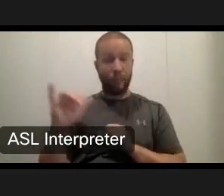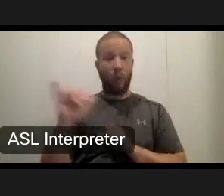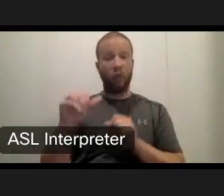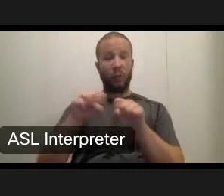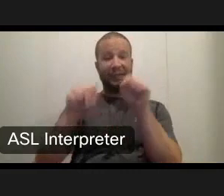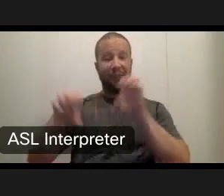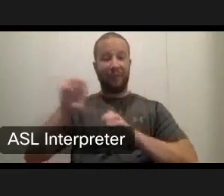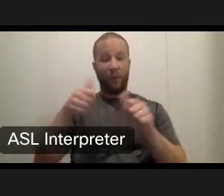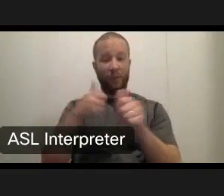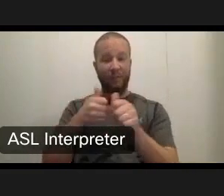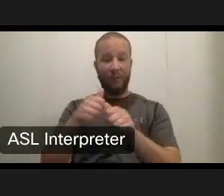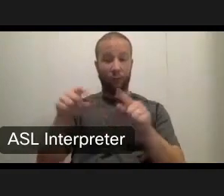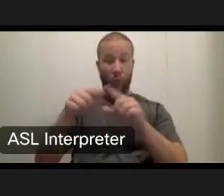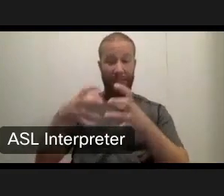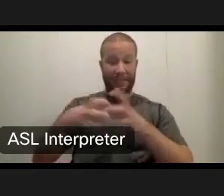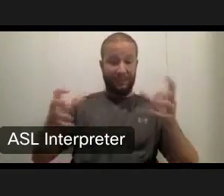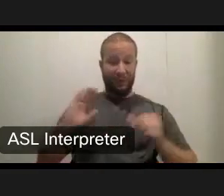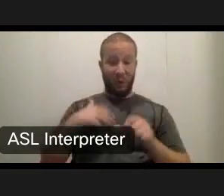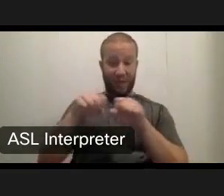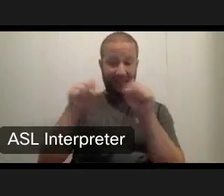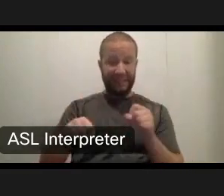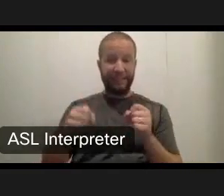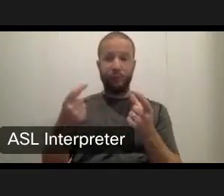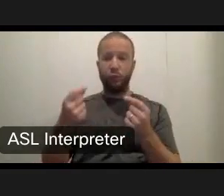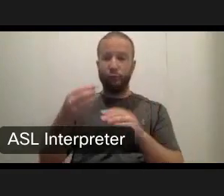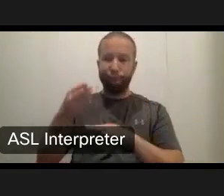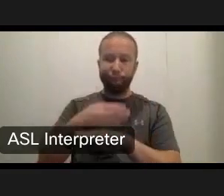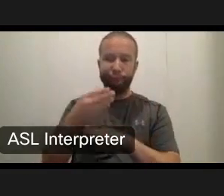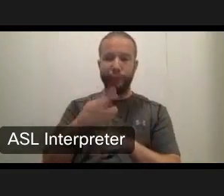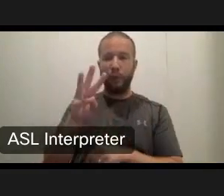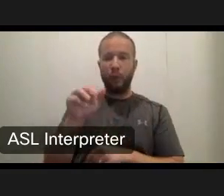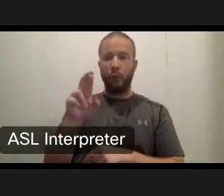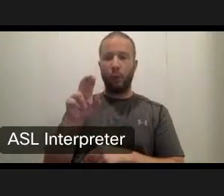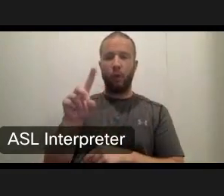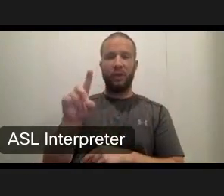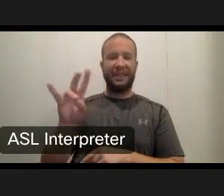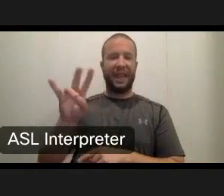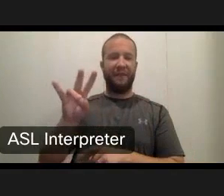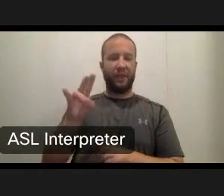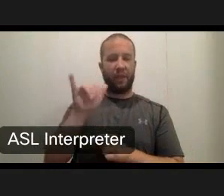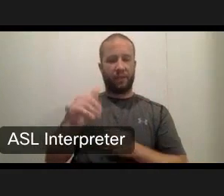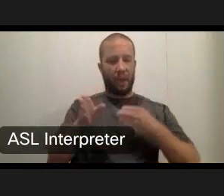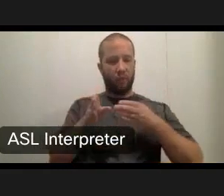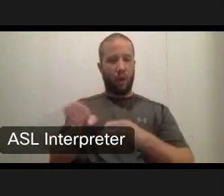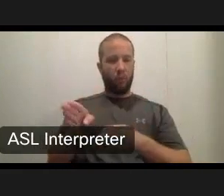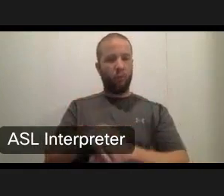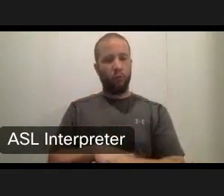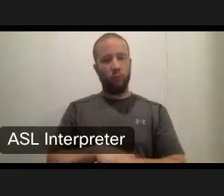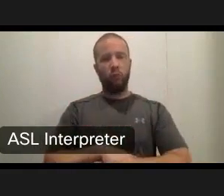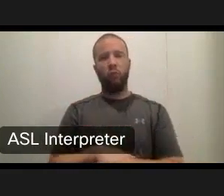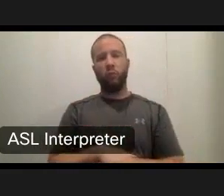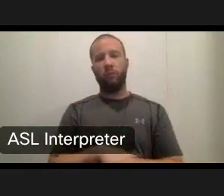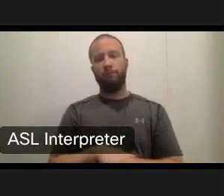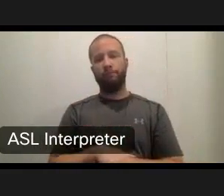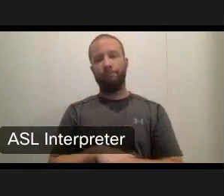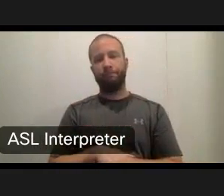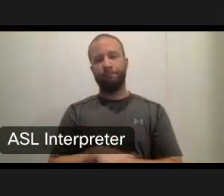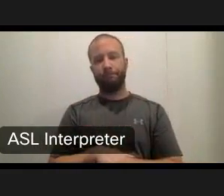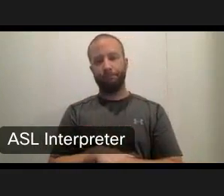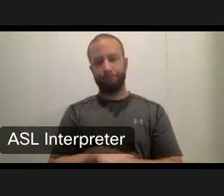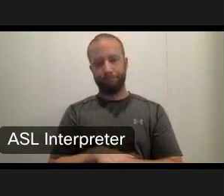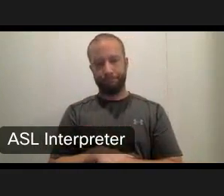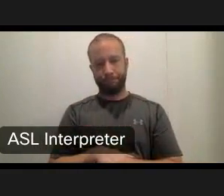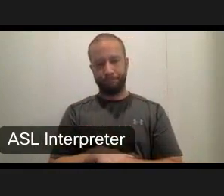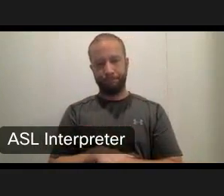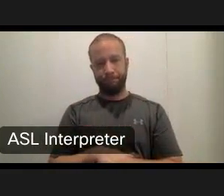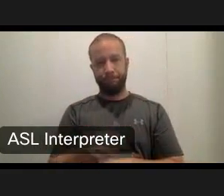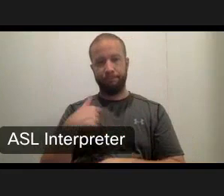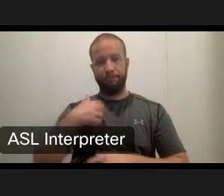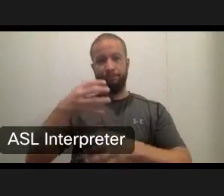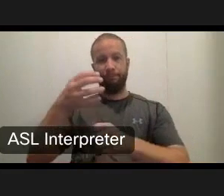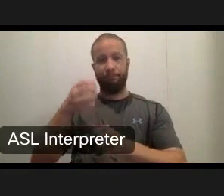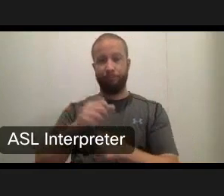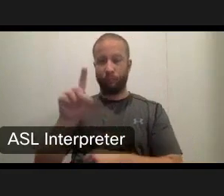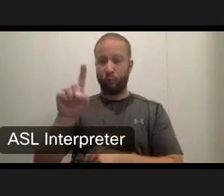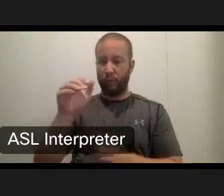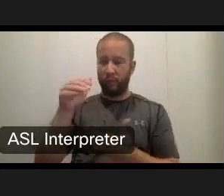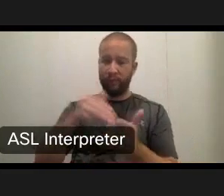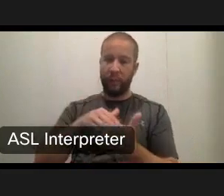system expansion was the focus on the ward 7. route um we were able to reach 1733 individuals